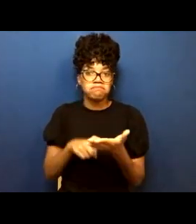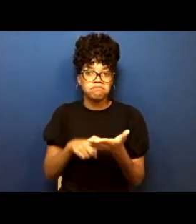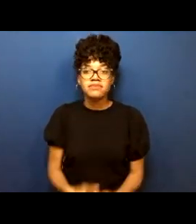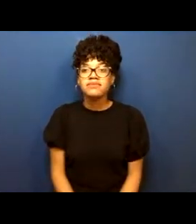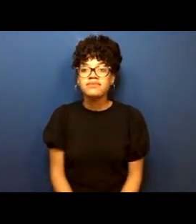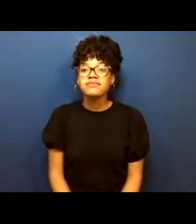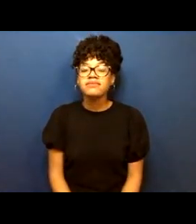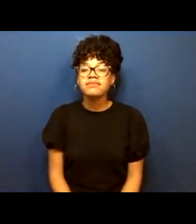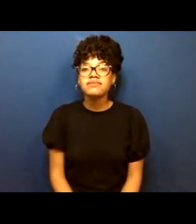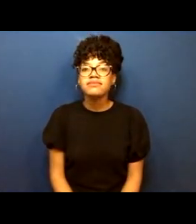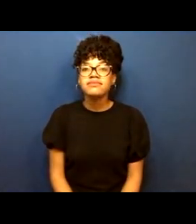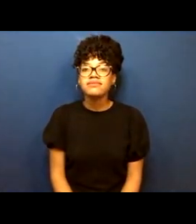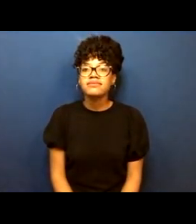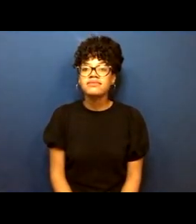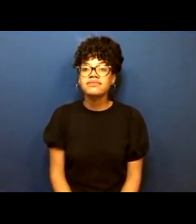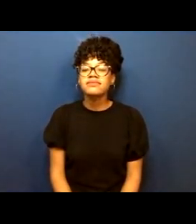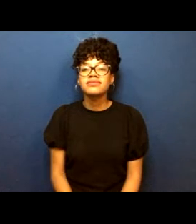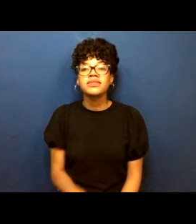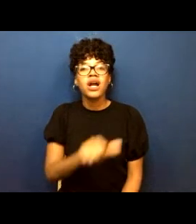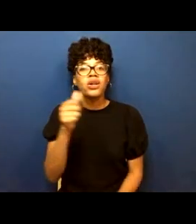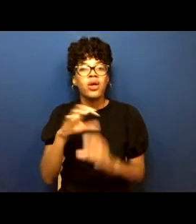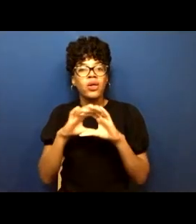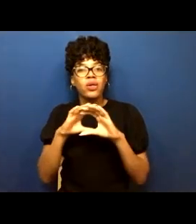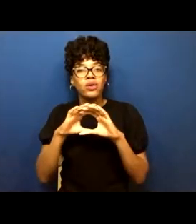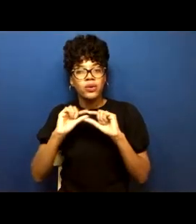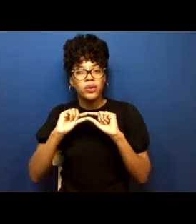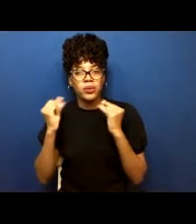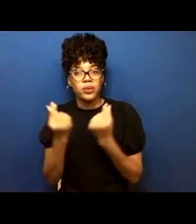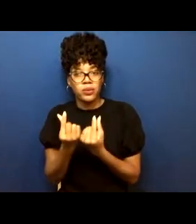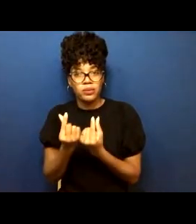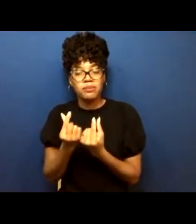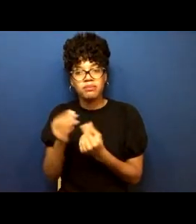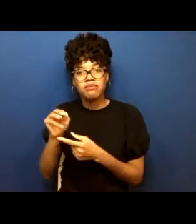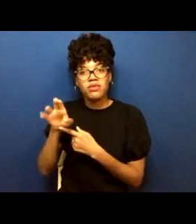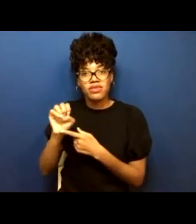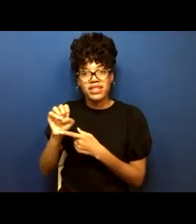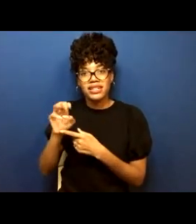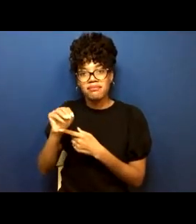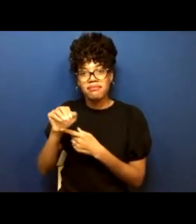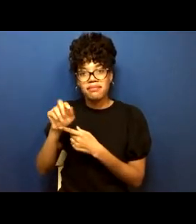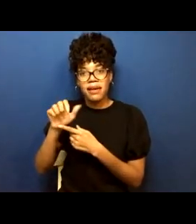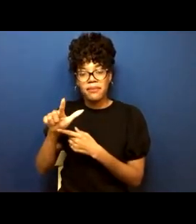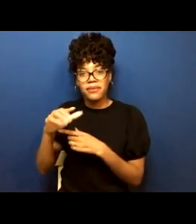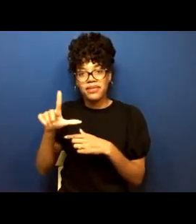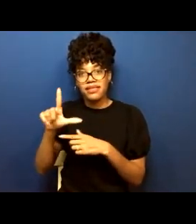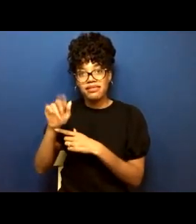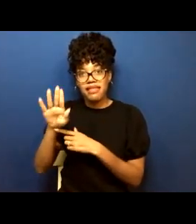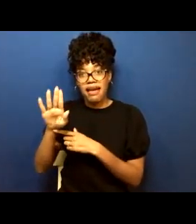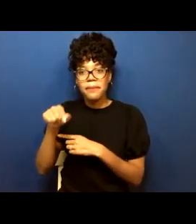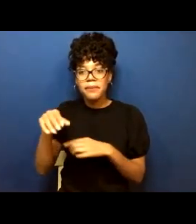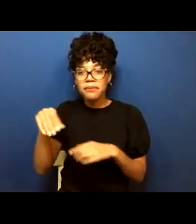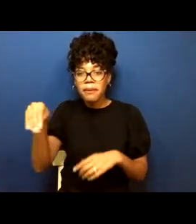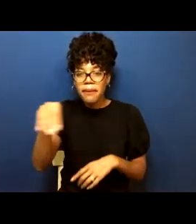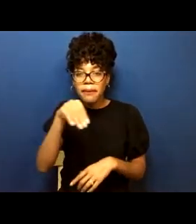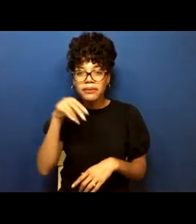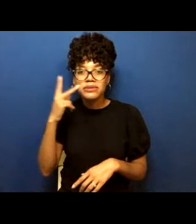Finally, another group at the Marine Mammal Lab, they use drones off of the coast of Washington to get a better look at gray whales.